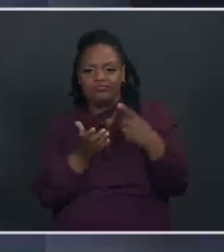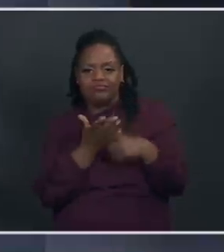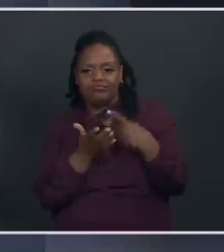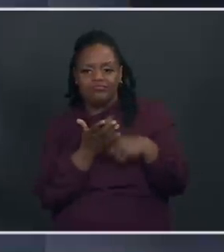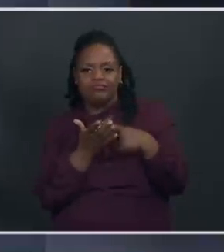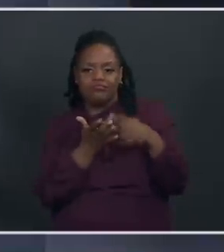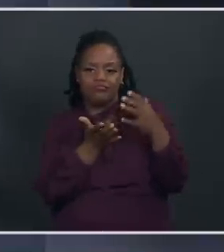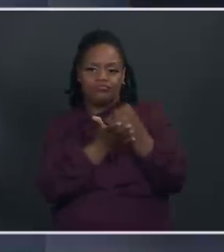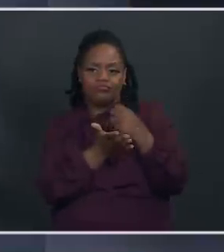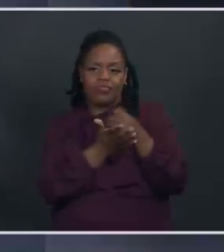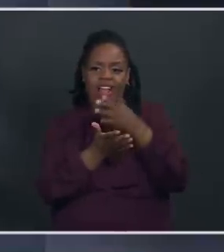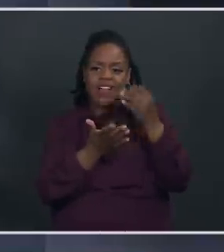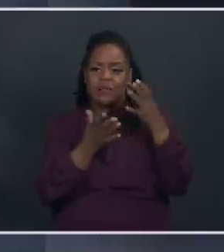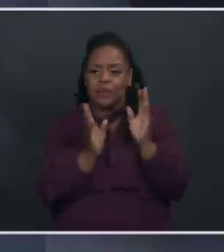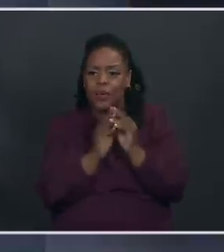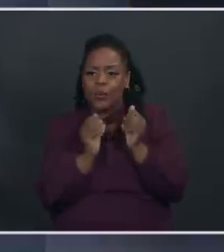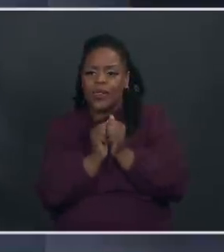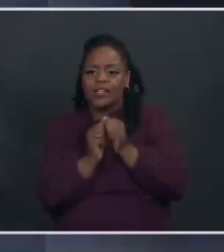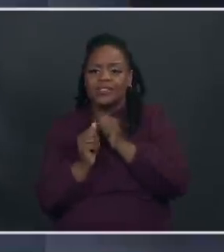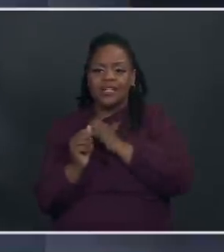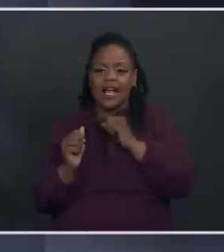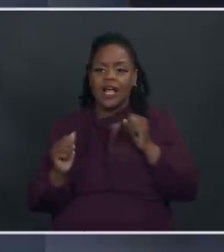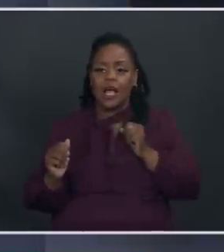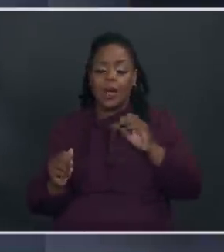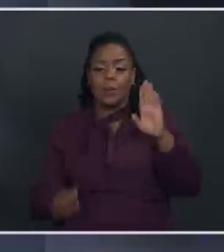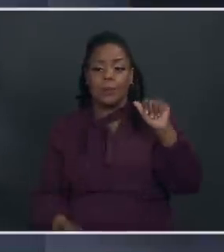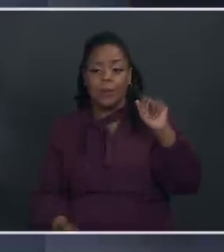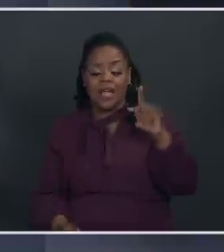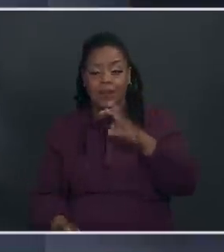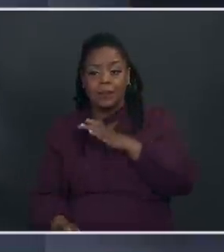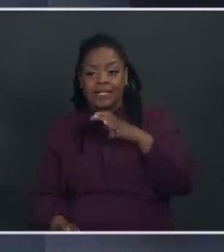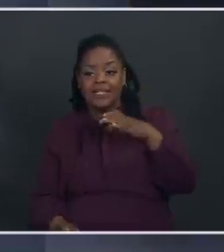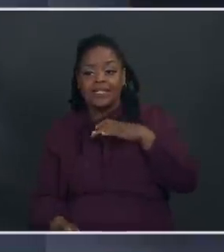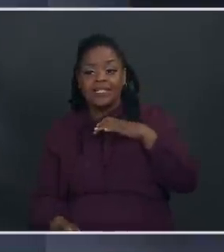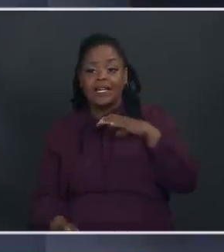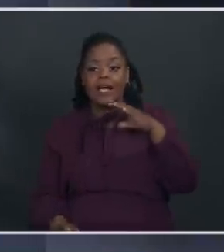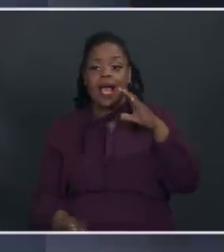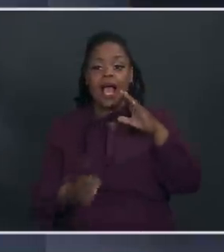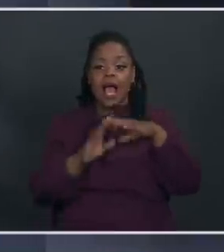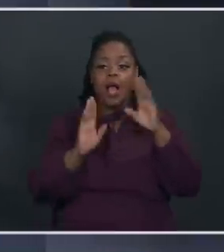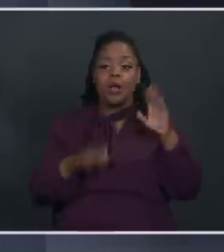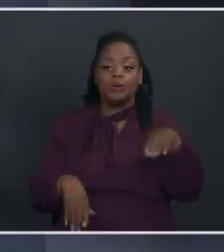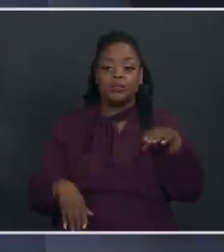Senate Finance Committee, House Ways and Means, House Financial Services, House Education and Labor,